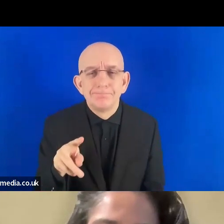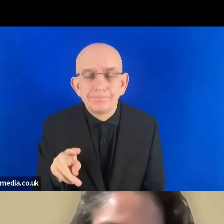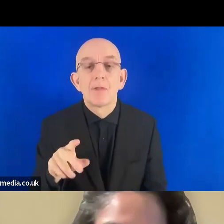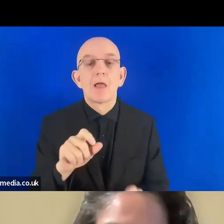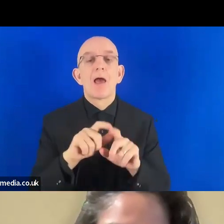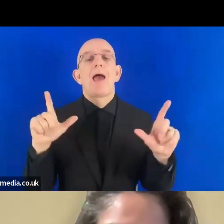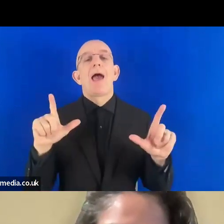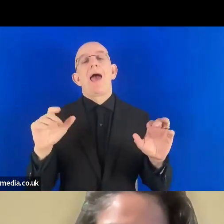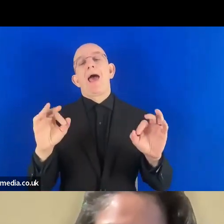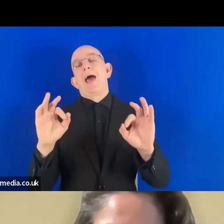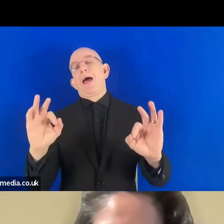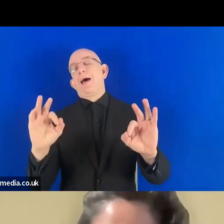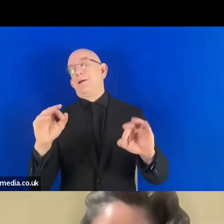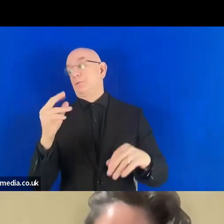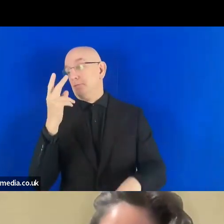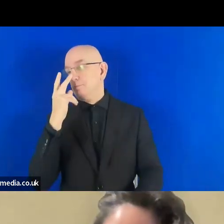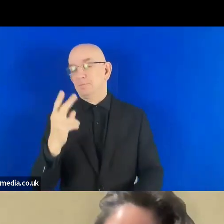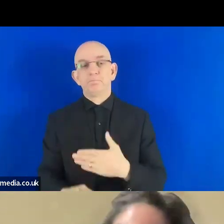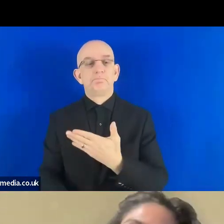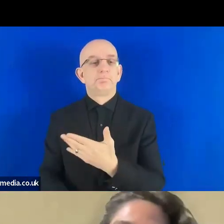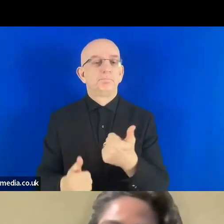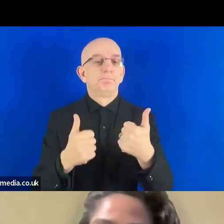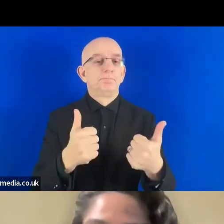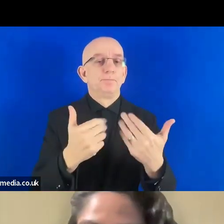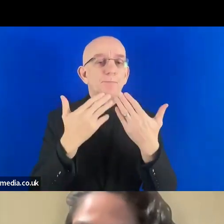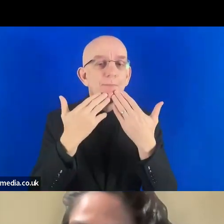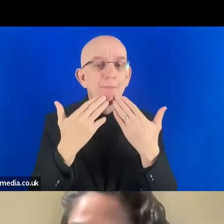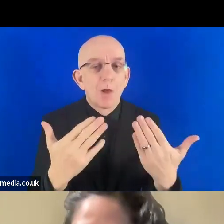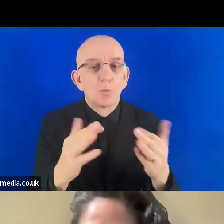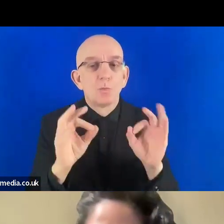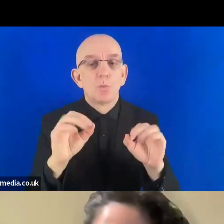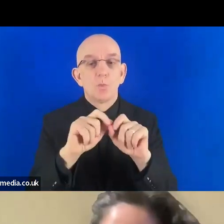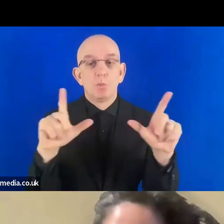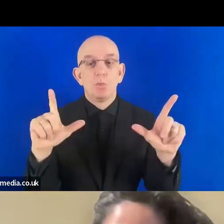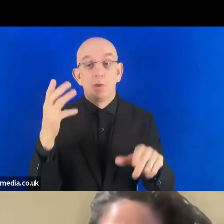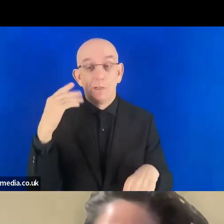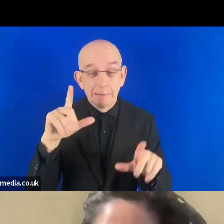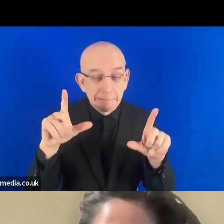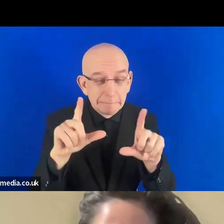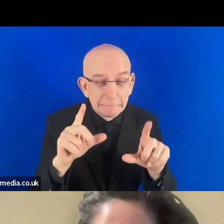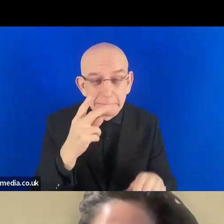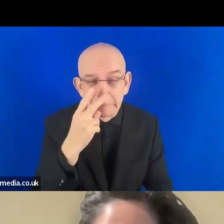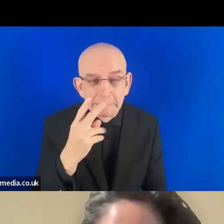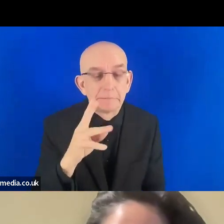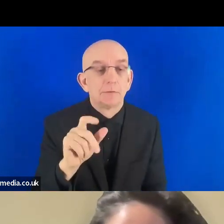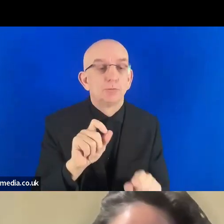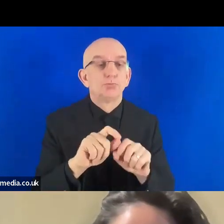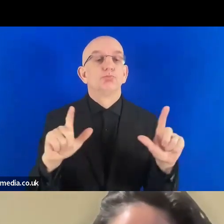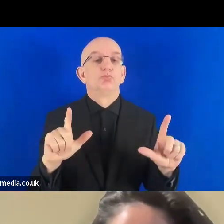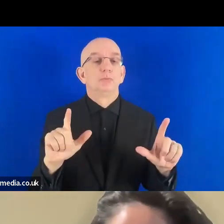Carry on. Okay. So once you receive, this message, the other thing is that, you will click.